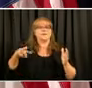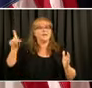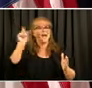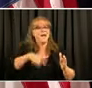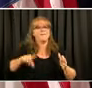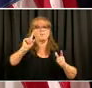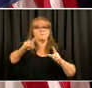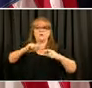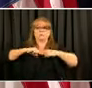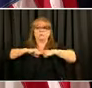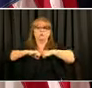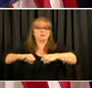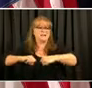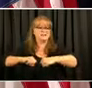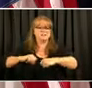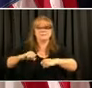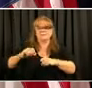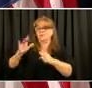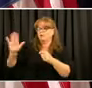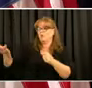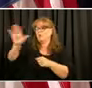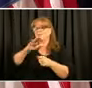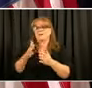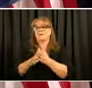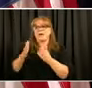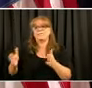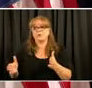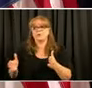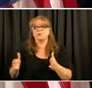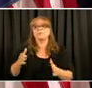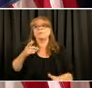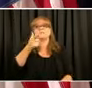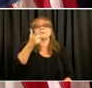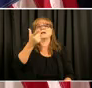county was one of the very first ones granted uh in in the first phase of reopening as well